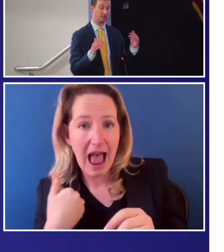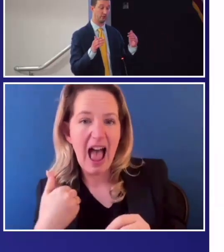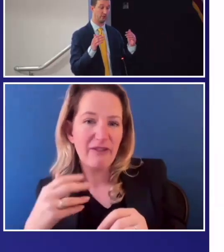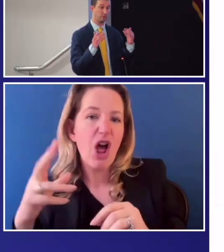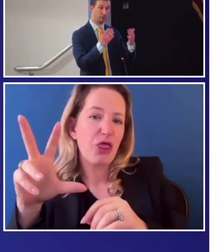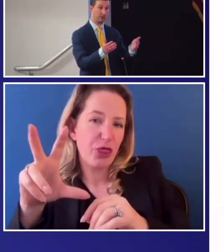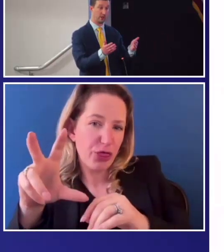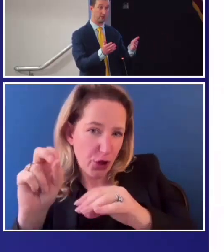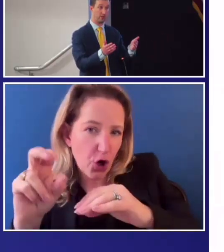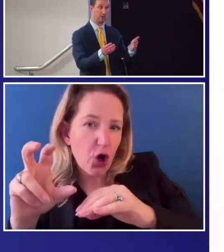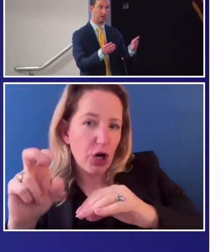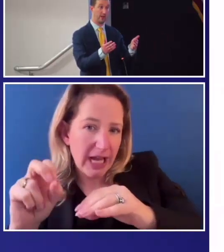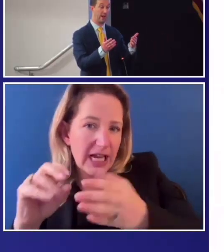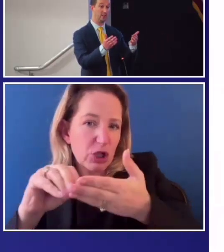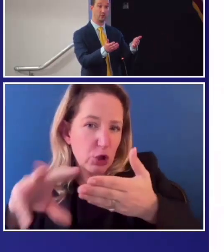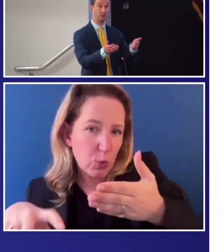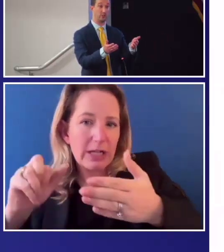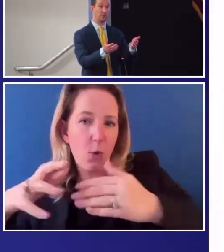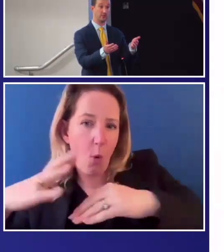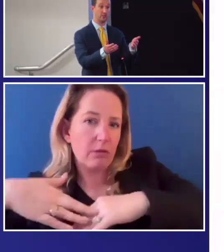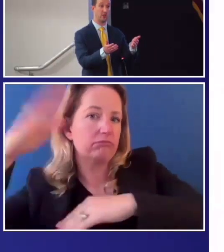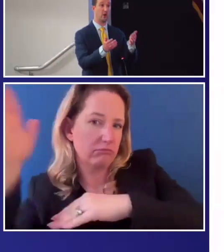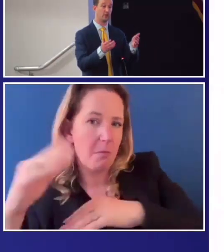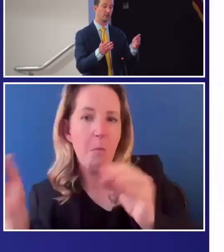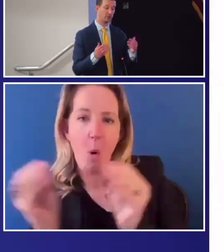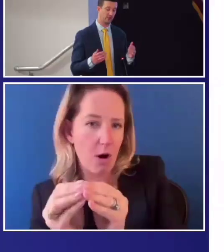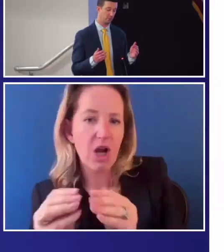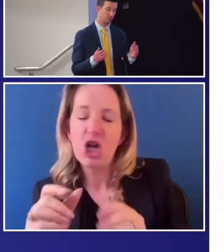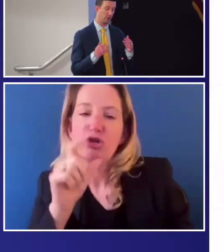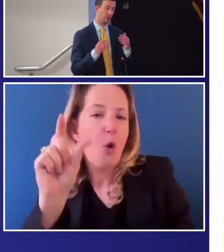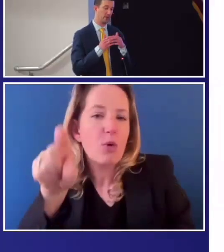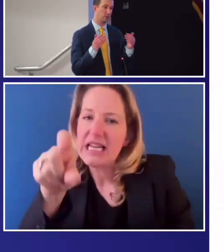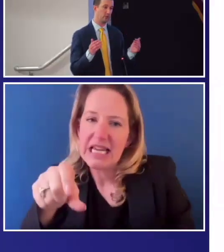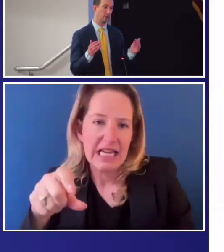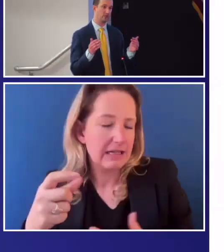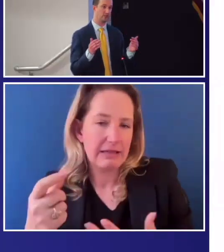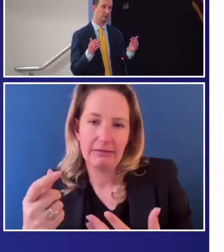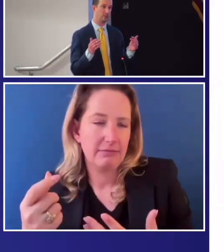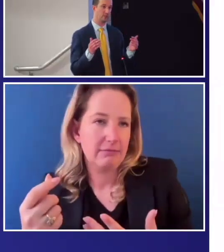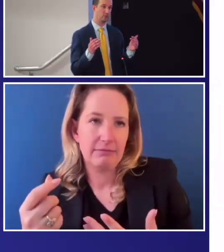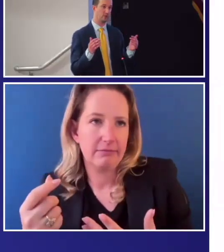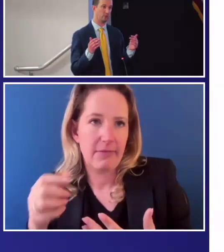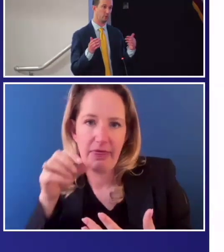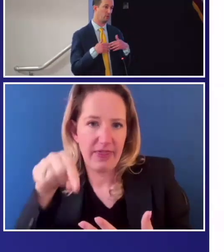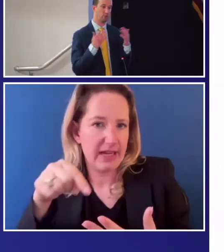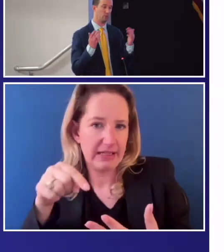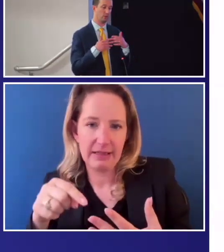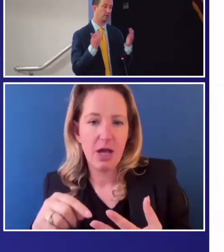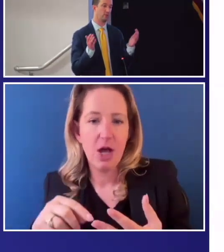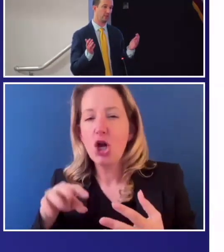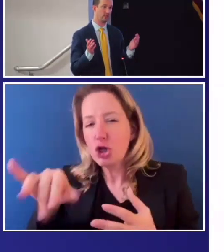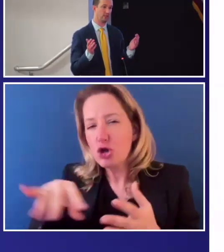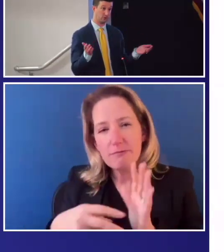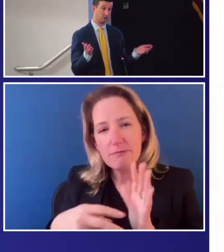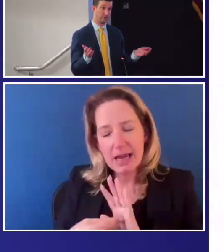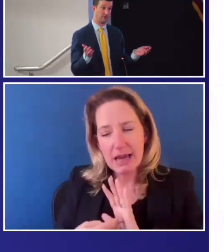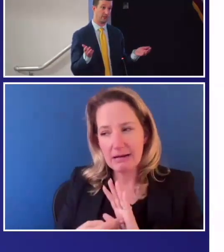So if a program had a two-digit -- are you suggesting that a program at a two-digit CIP would enroll -- would complete 250?